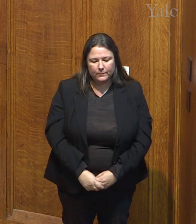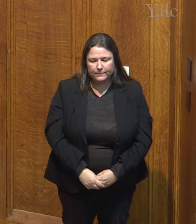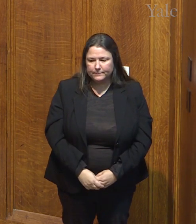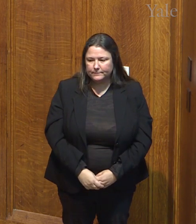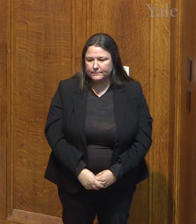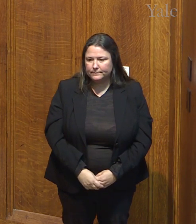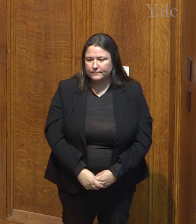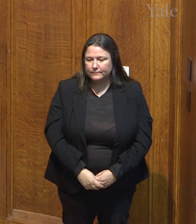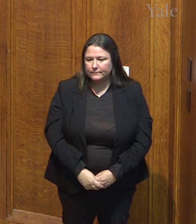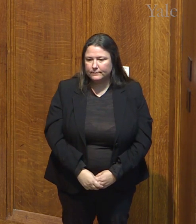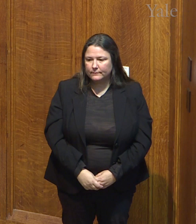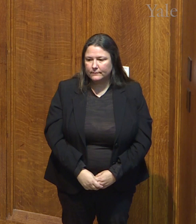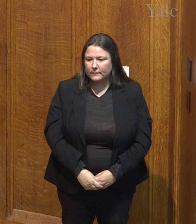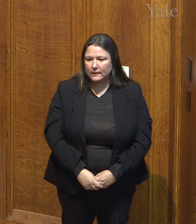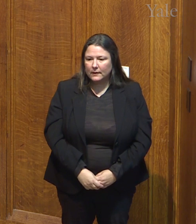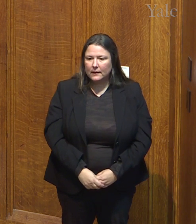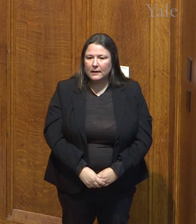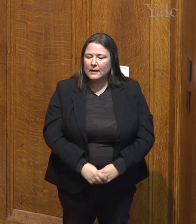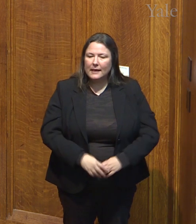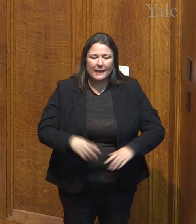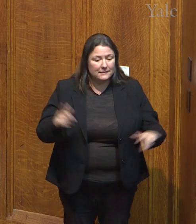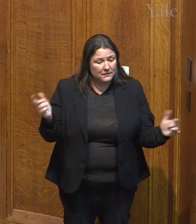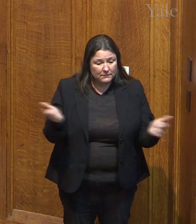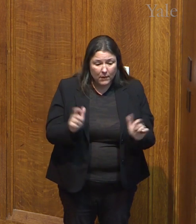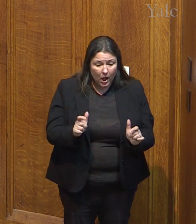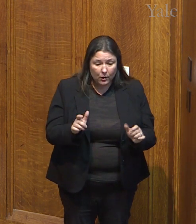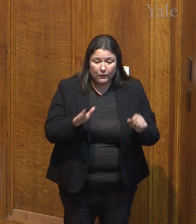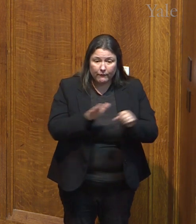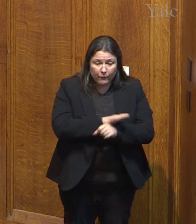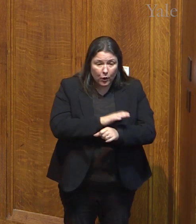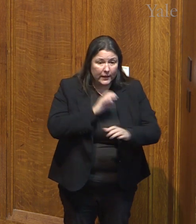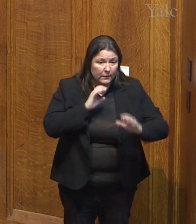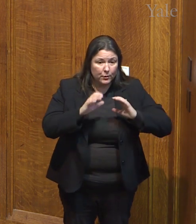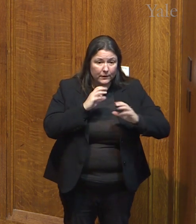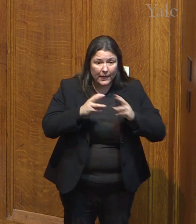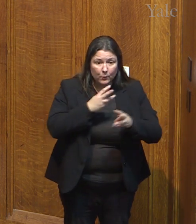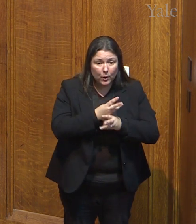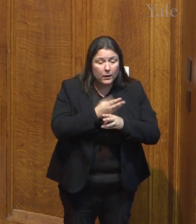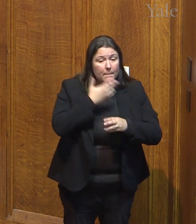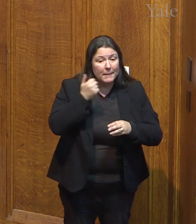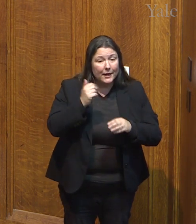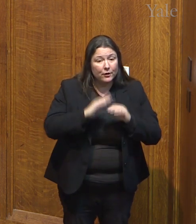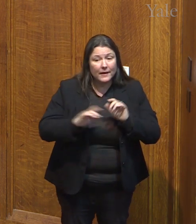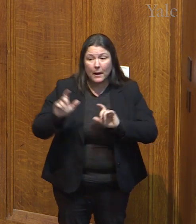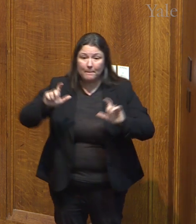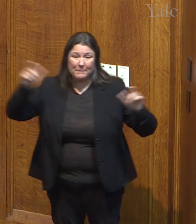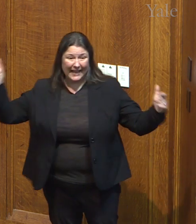Is a smaller, fully communicative world preferable to a larger, poorly communicative one?